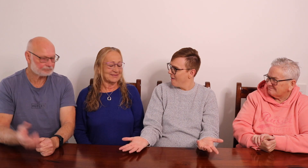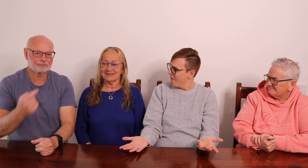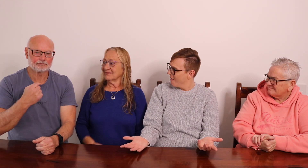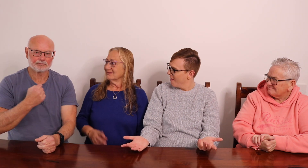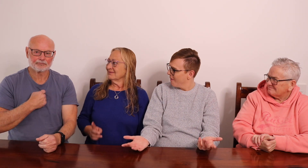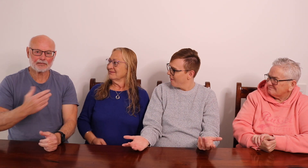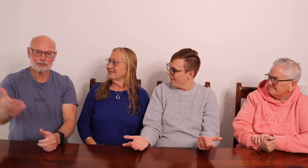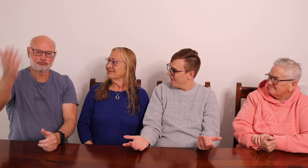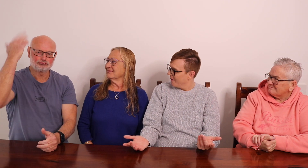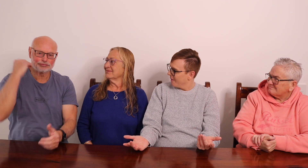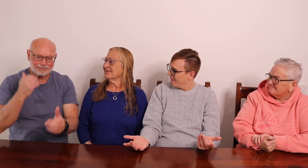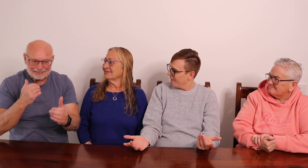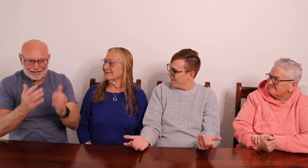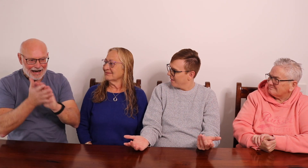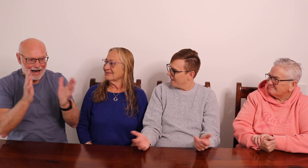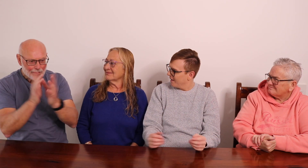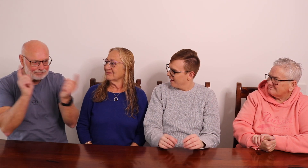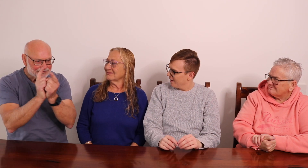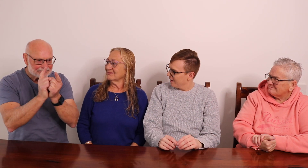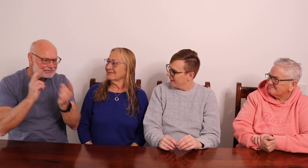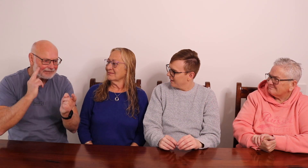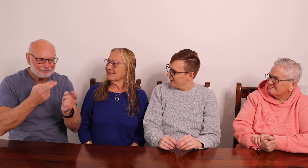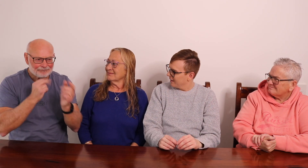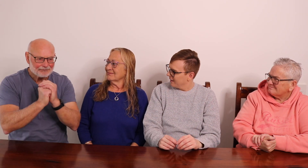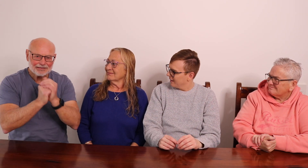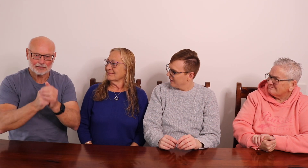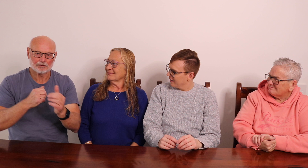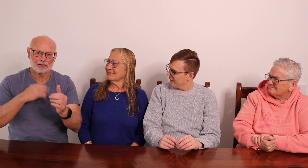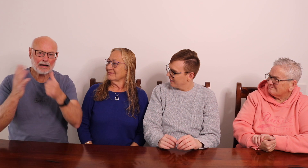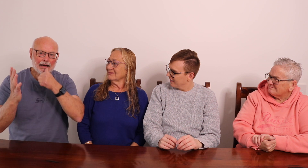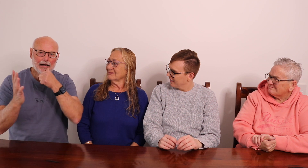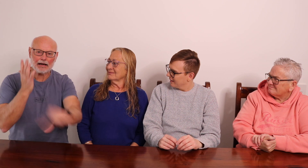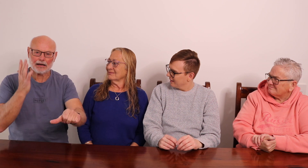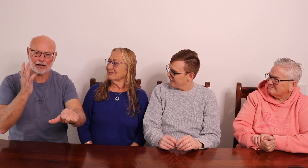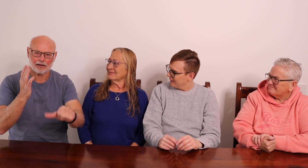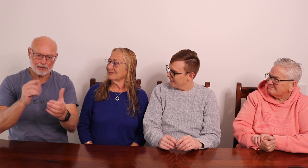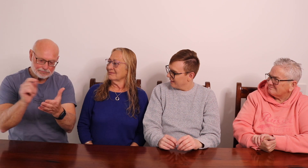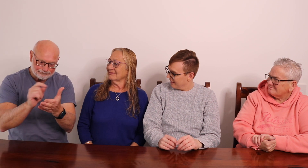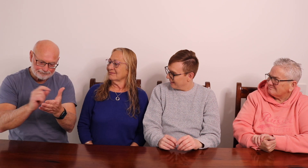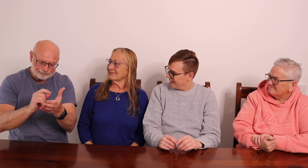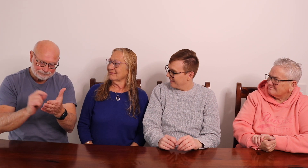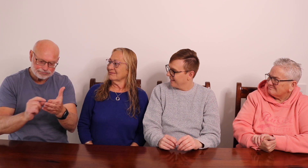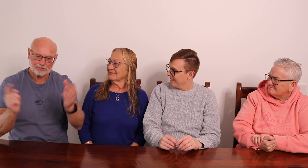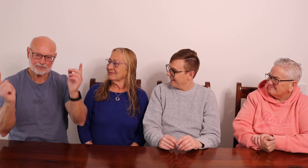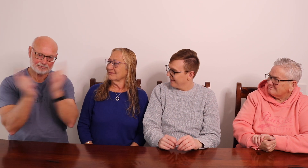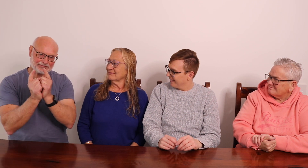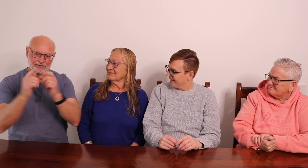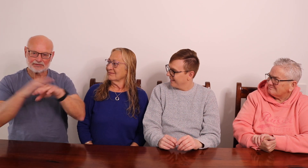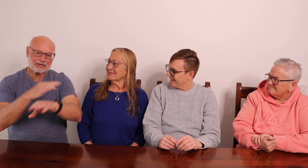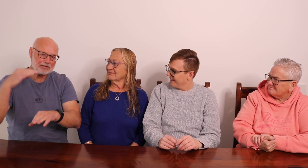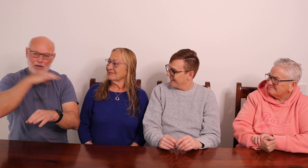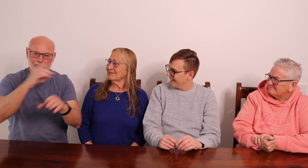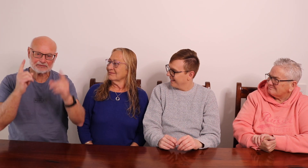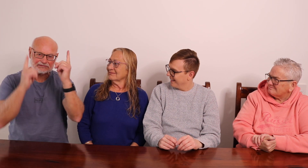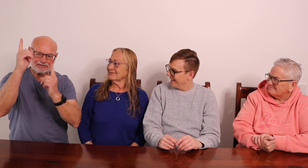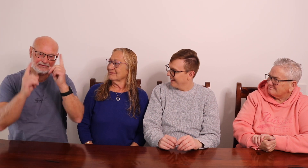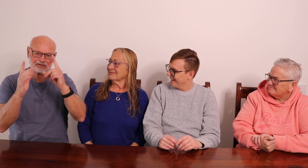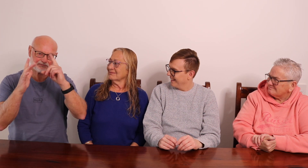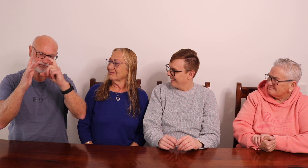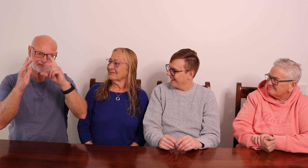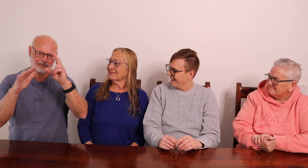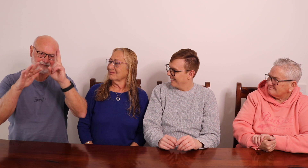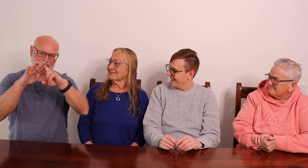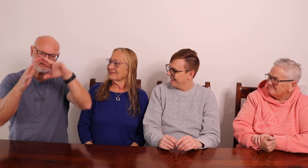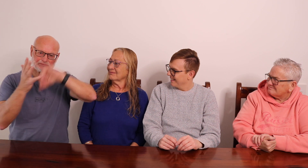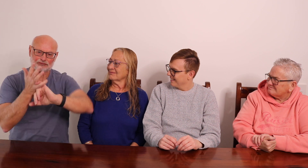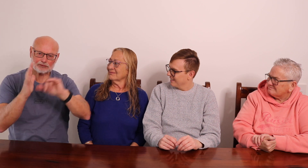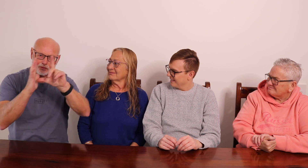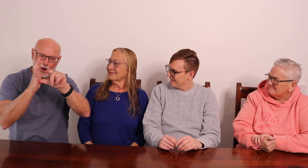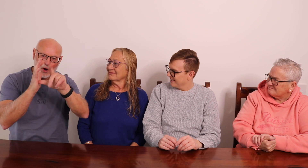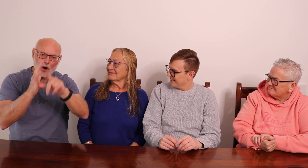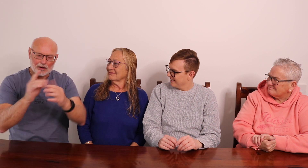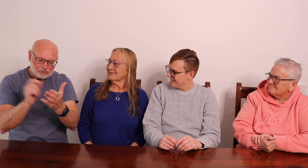Back then how do I meet my friends by writing letters and meet up in the city at Flinders Street,